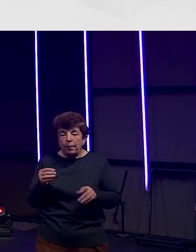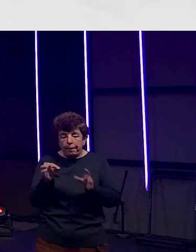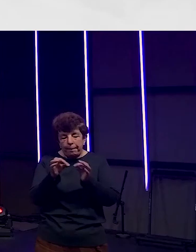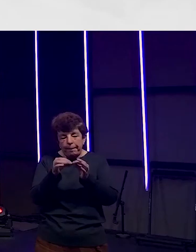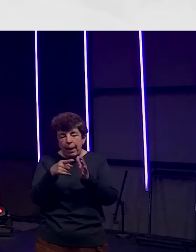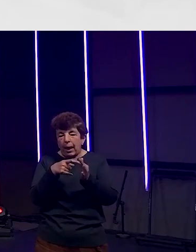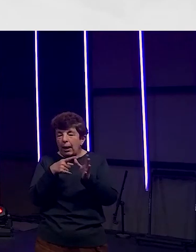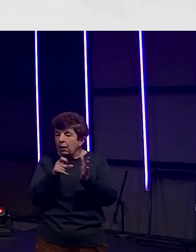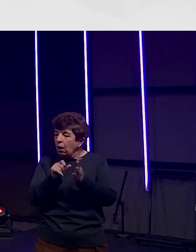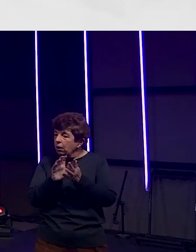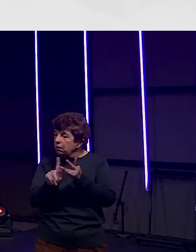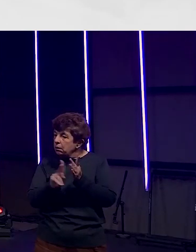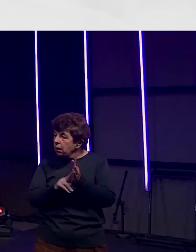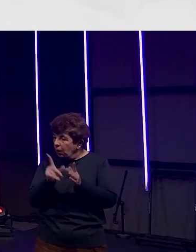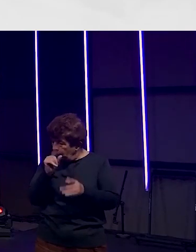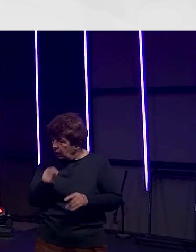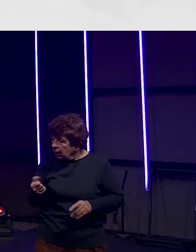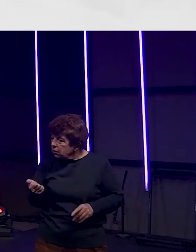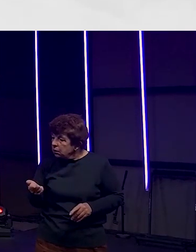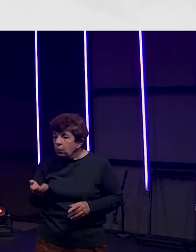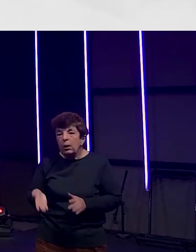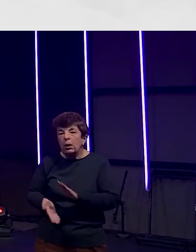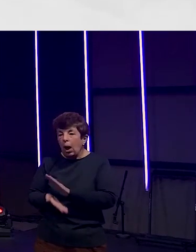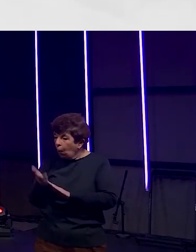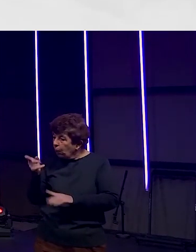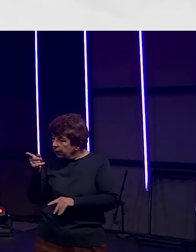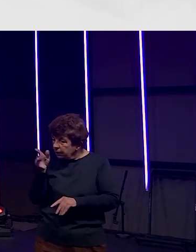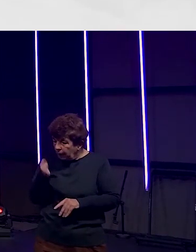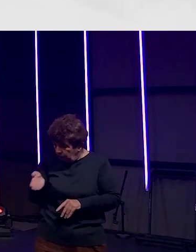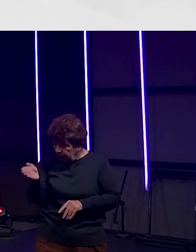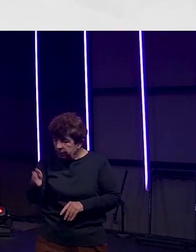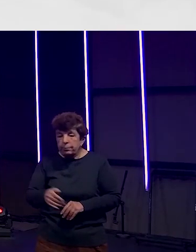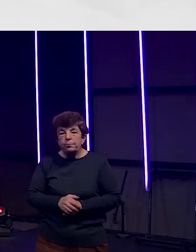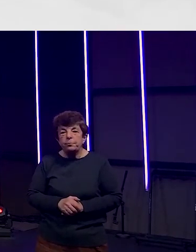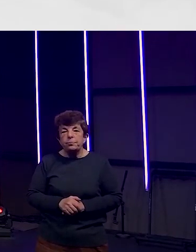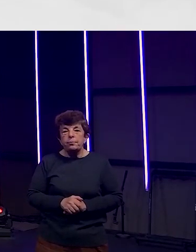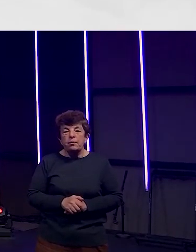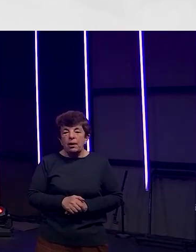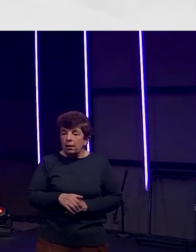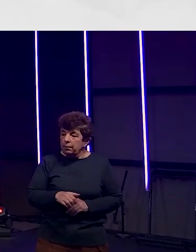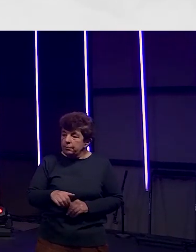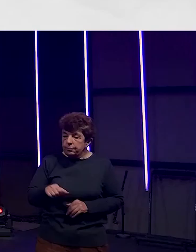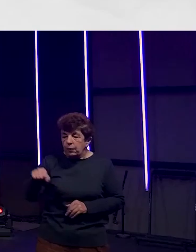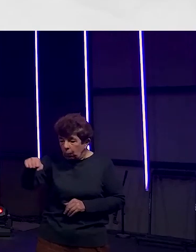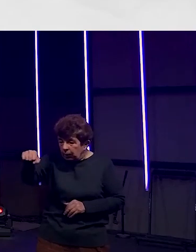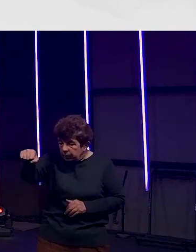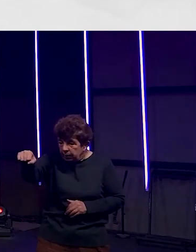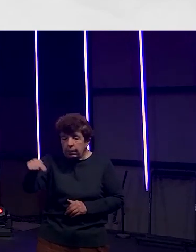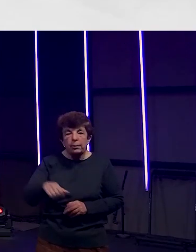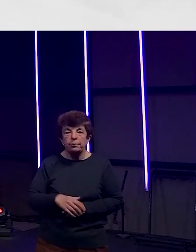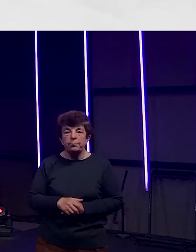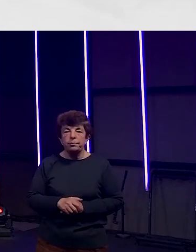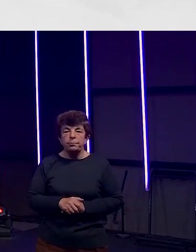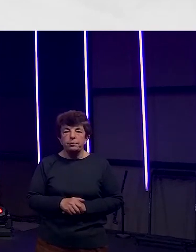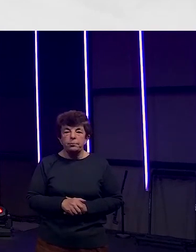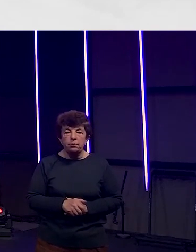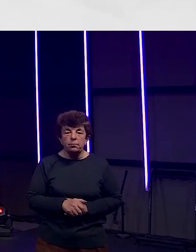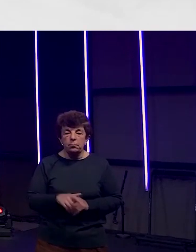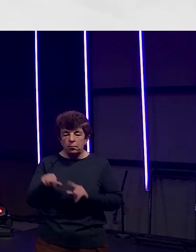towards which we are focused on and we're moving towards that.